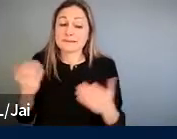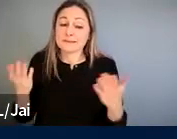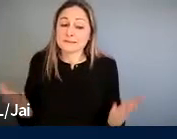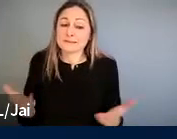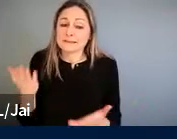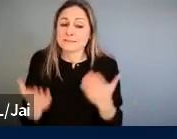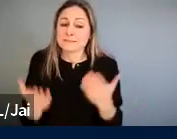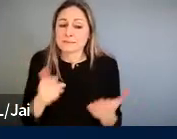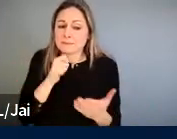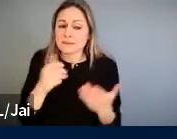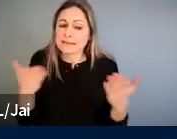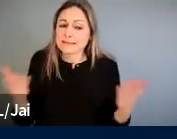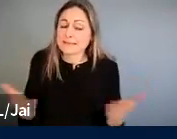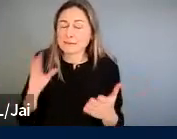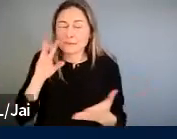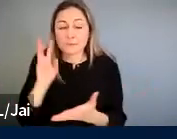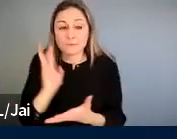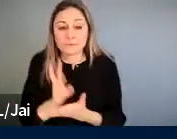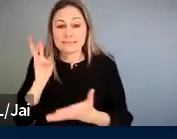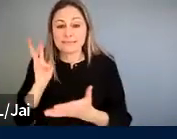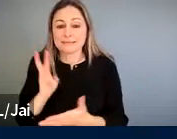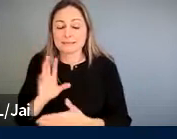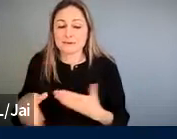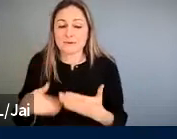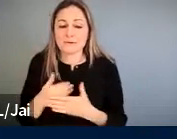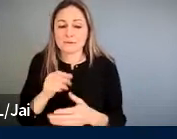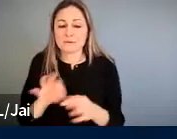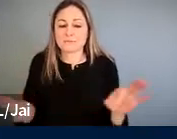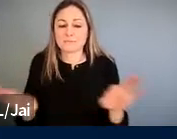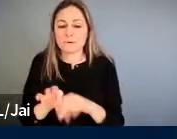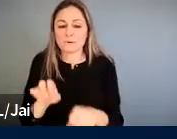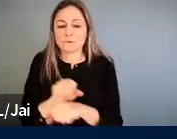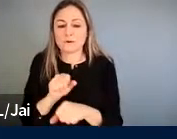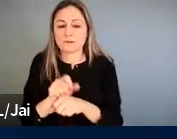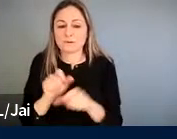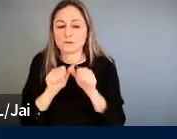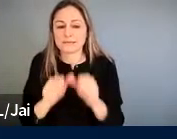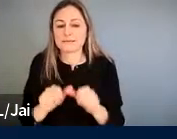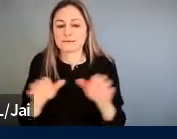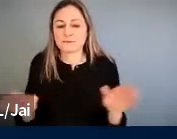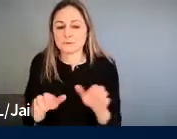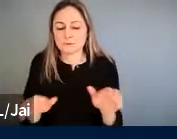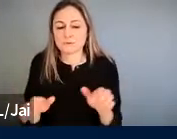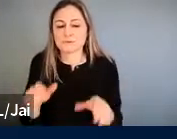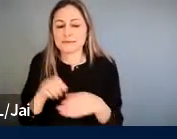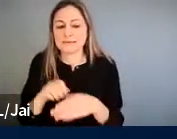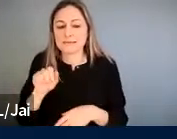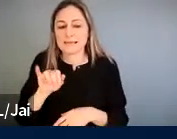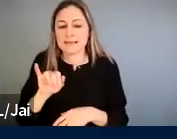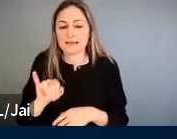to witness the important work that you're going to continue to do, not only in AI, but in so many